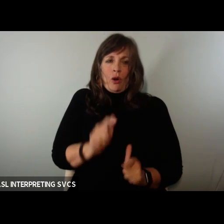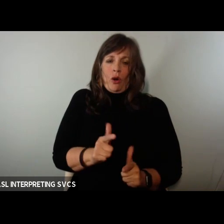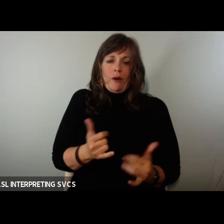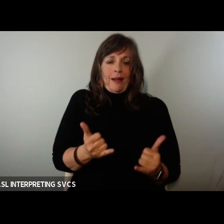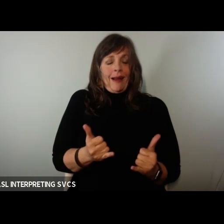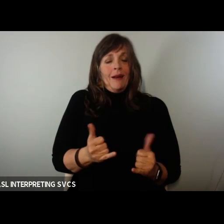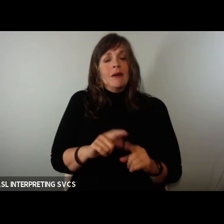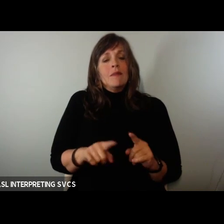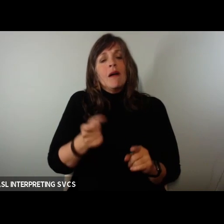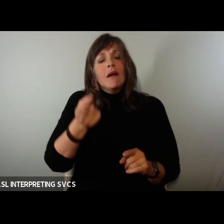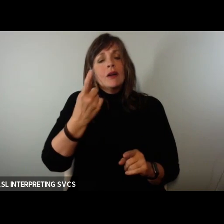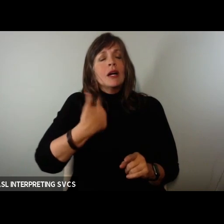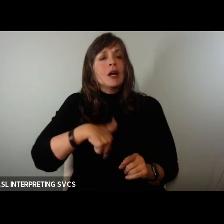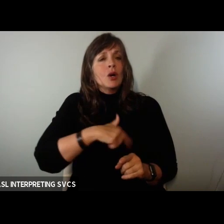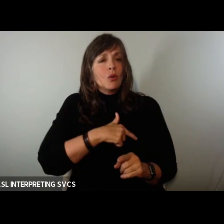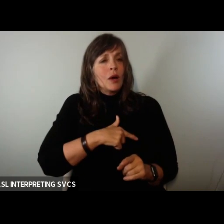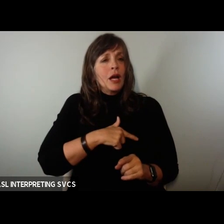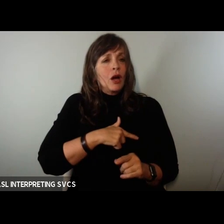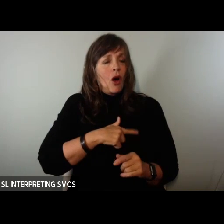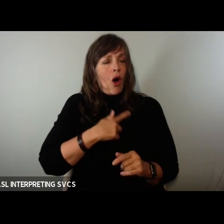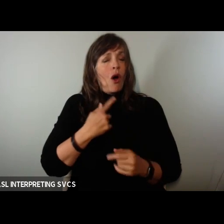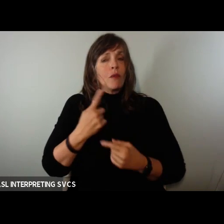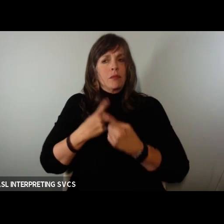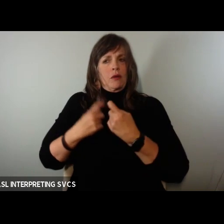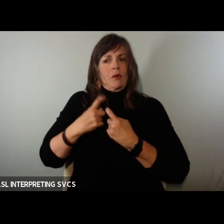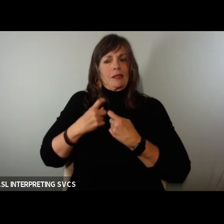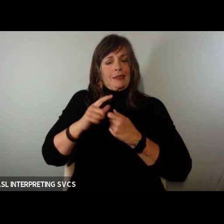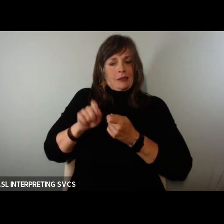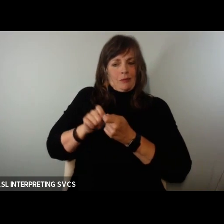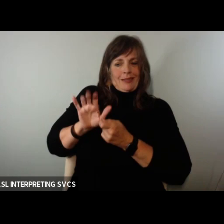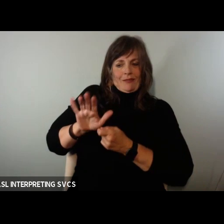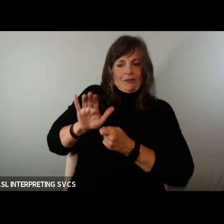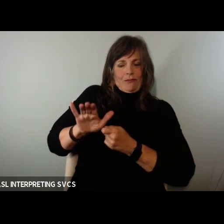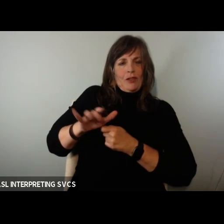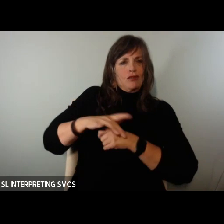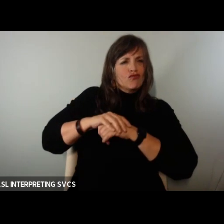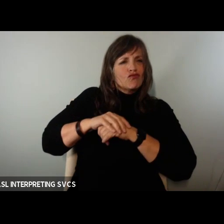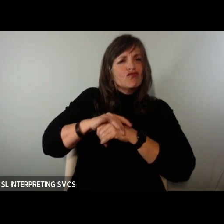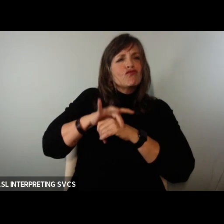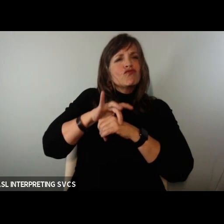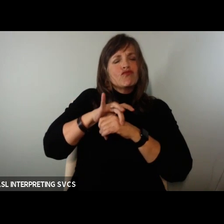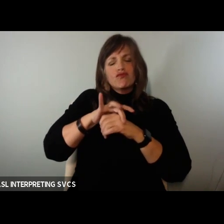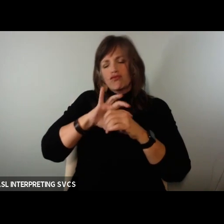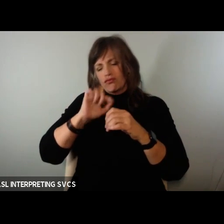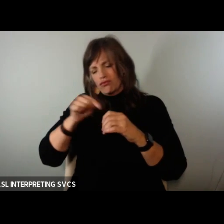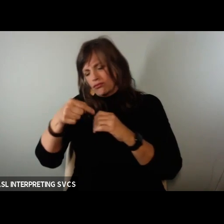about geographically specific need, specifically information about unemployment insurance,